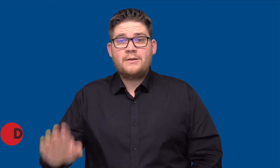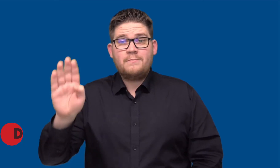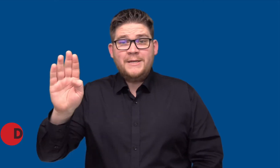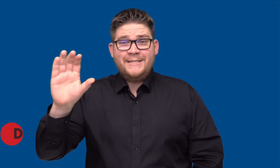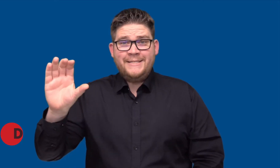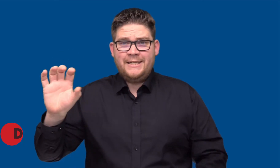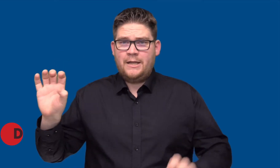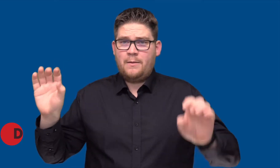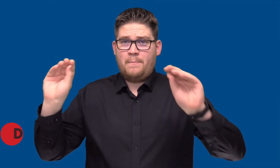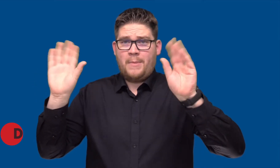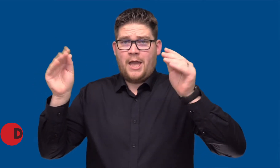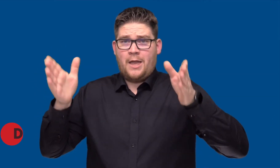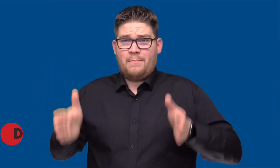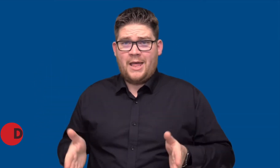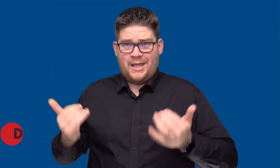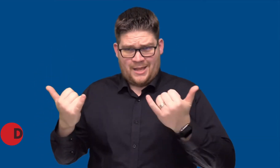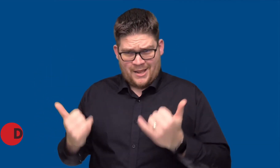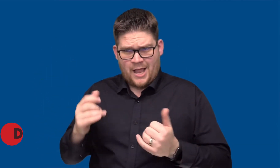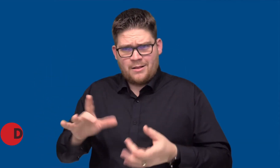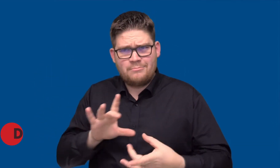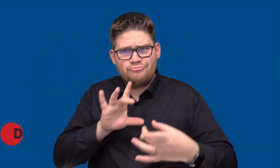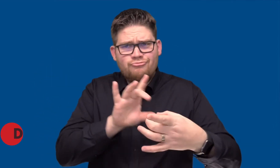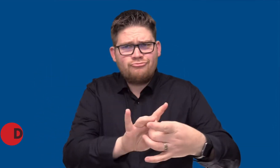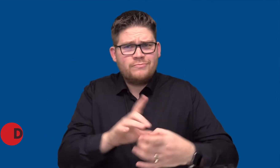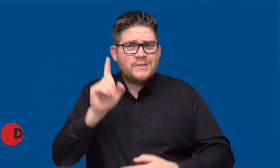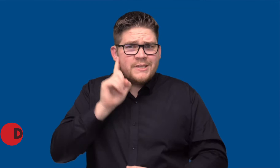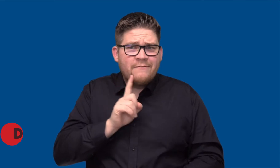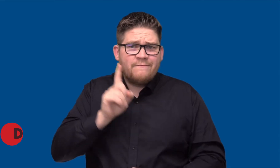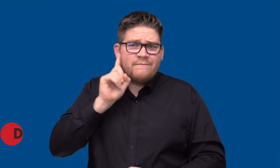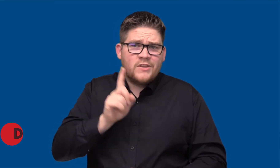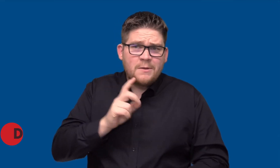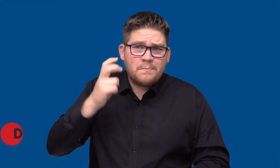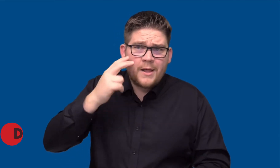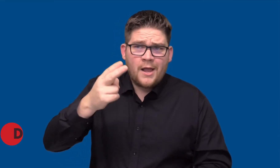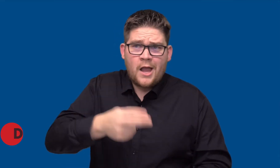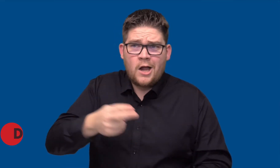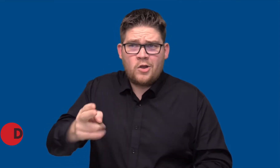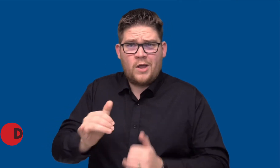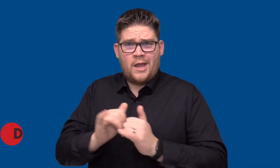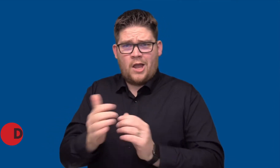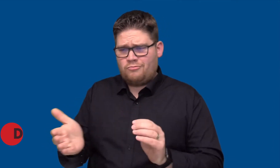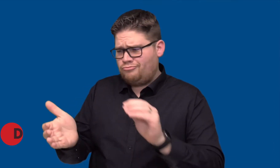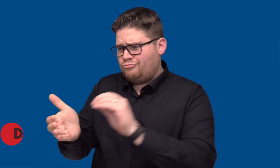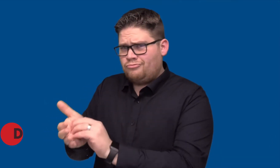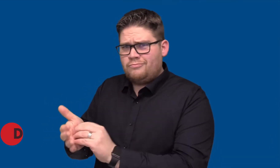[Scott]: B.C. paramedics can connect with Deaf, Deaf-Blind and Hard of Hearing patients through use of sign